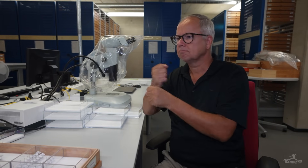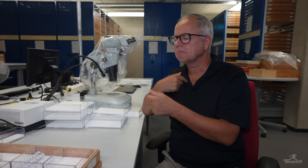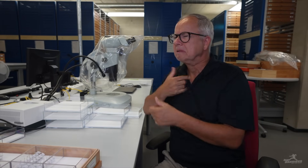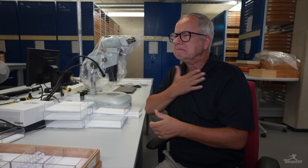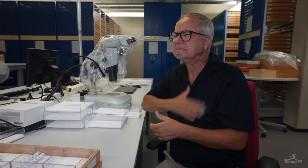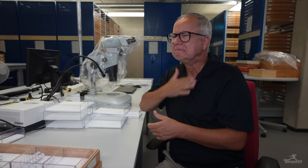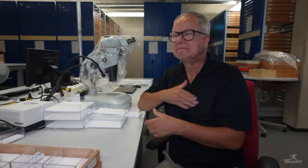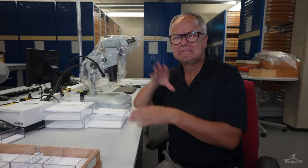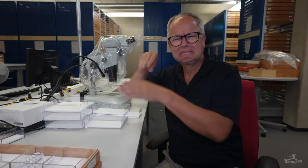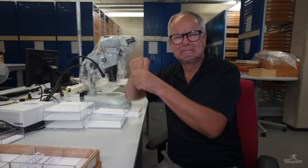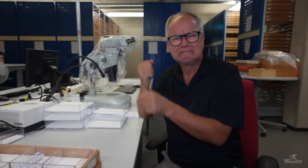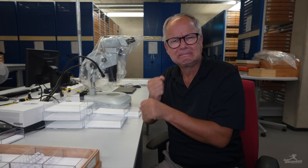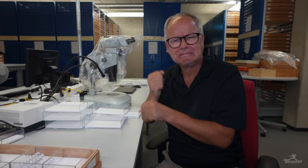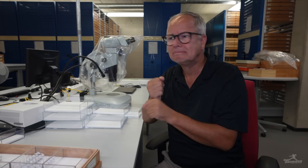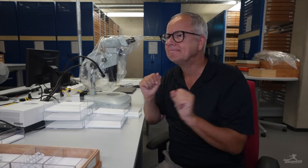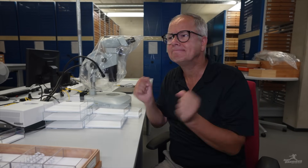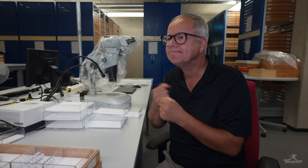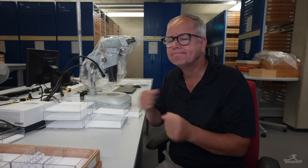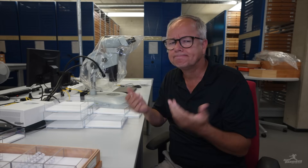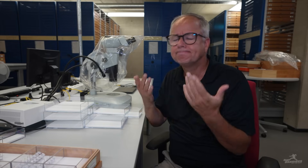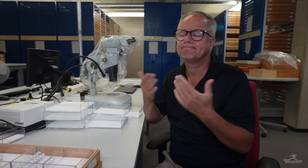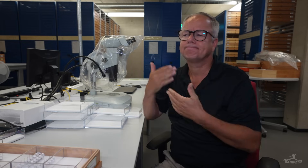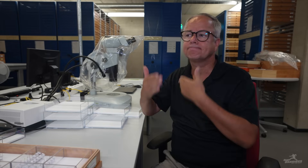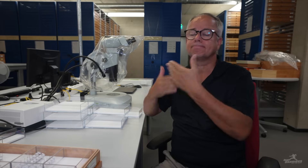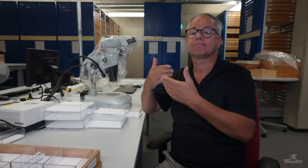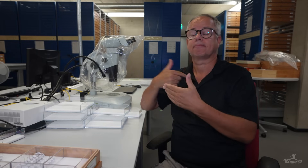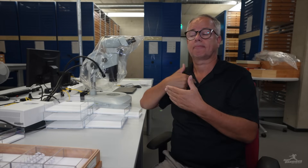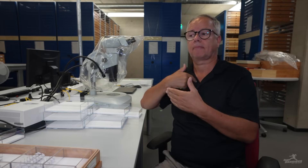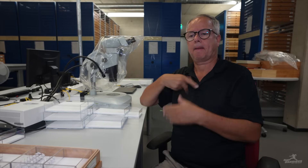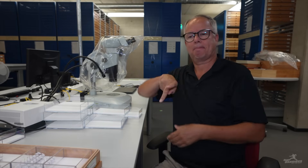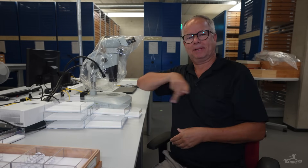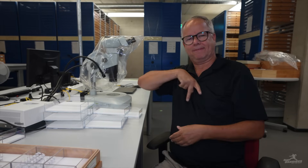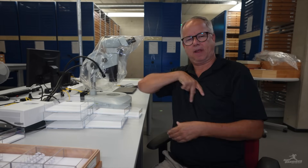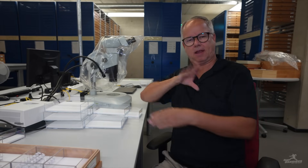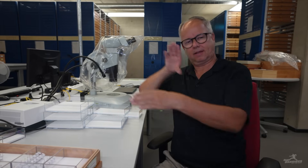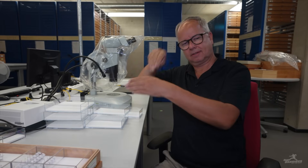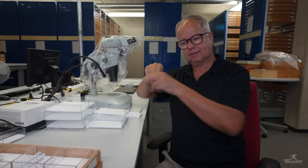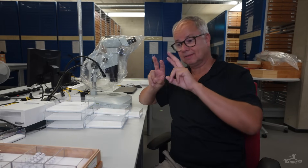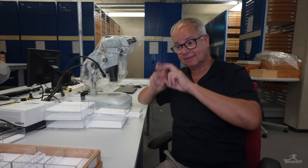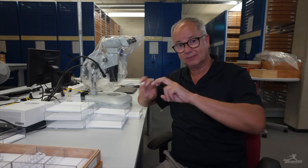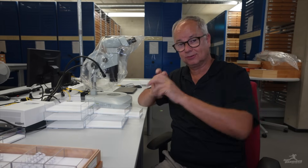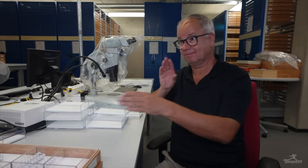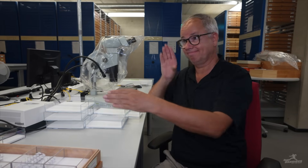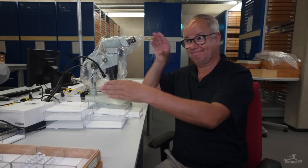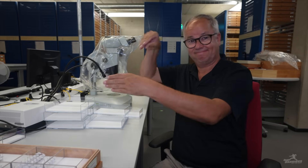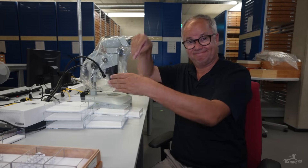because I wanted to be involved but it was impossible for me to be hired for work there. I wanted to get more involved so I joined their study group